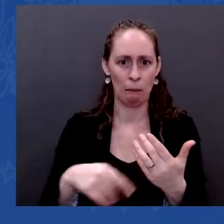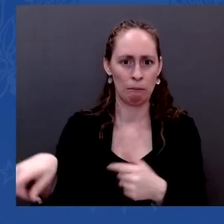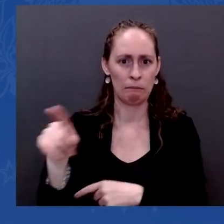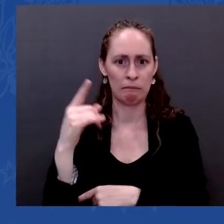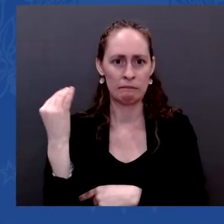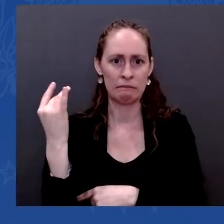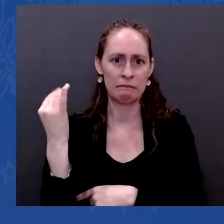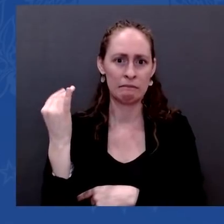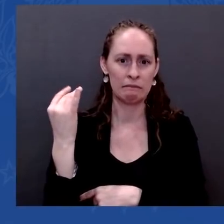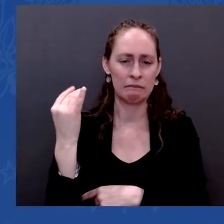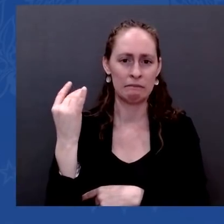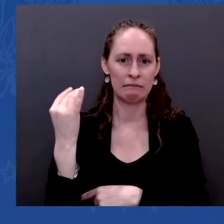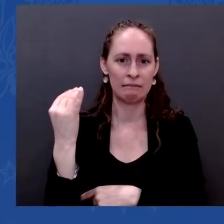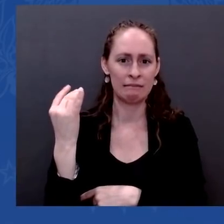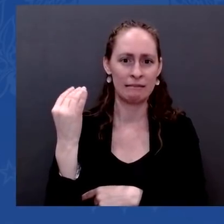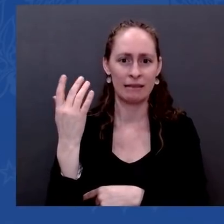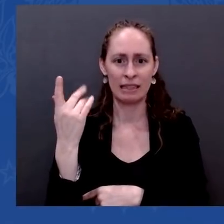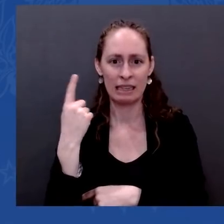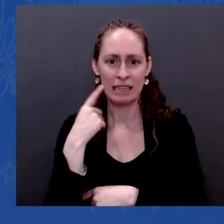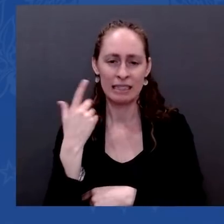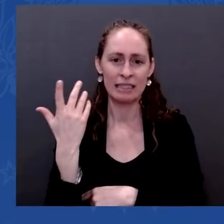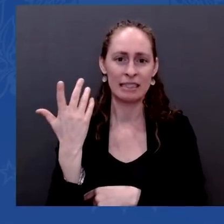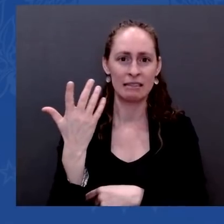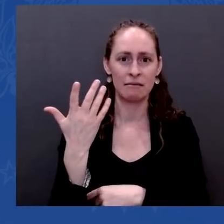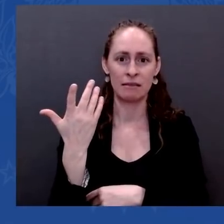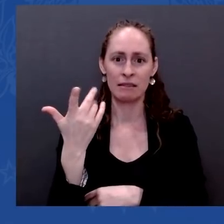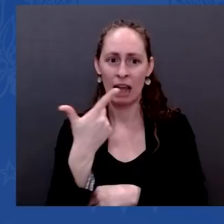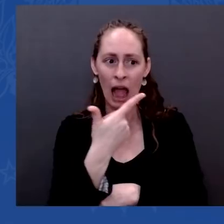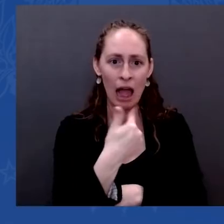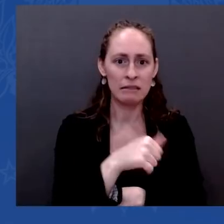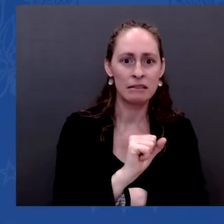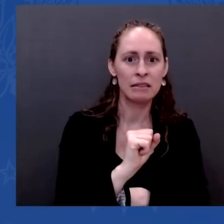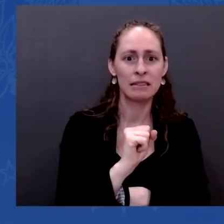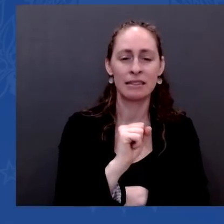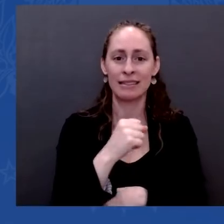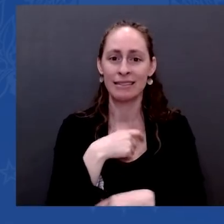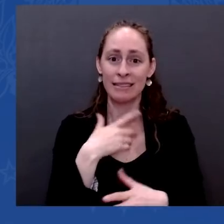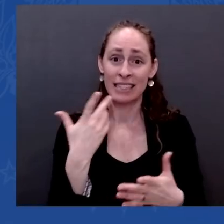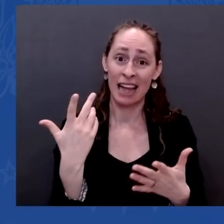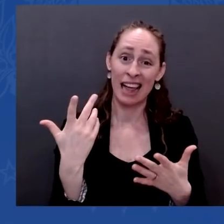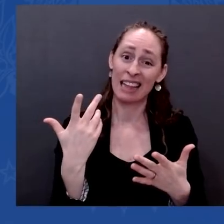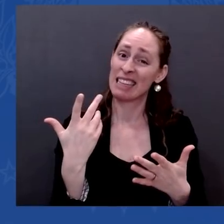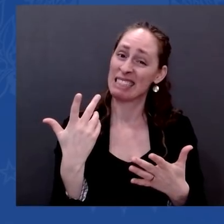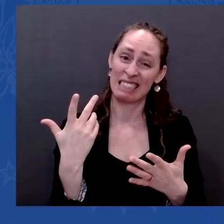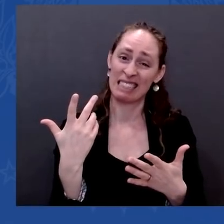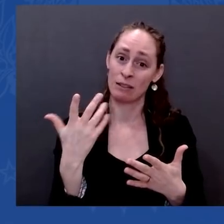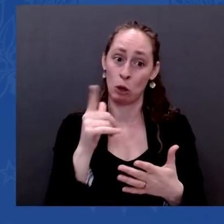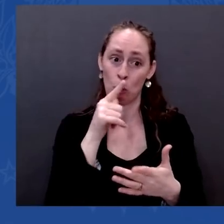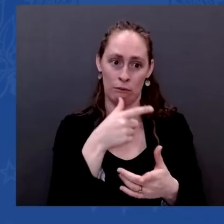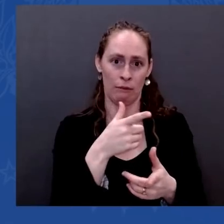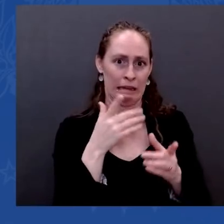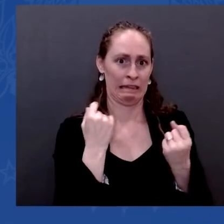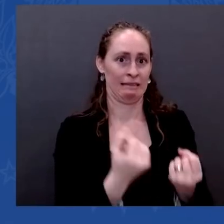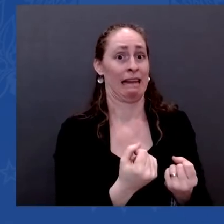Because we are focusing on renewable energies, we will go down that path and make sure